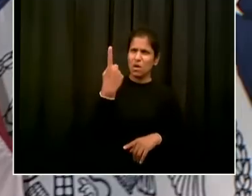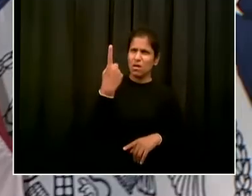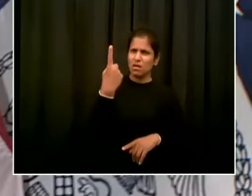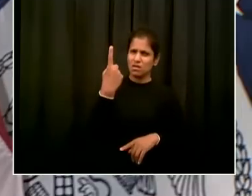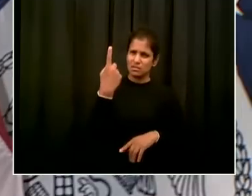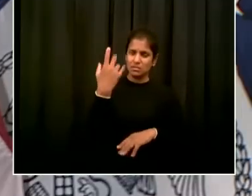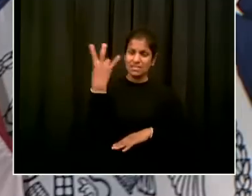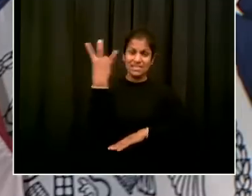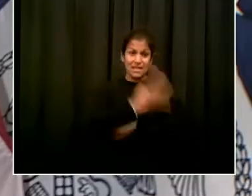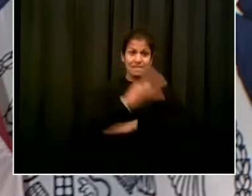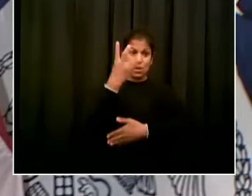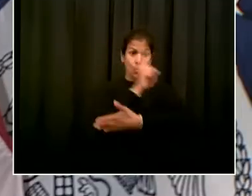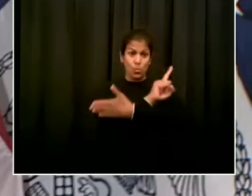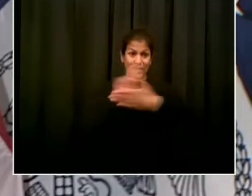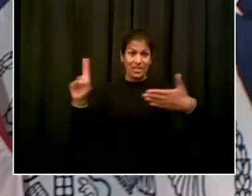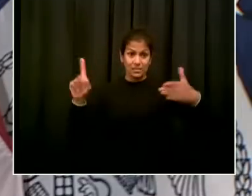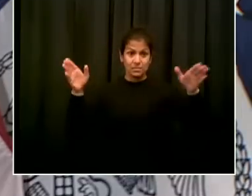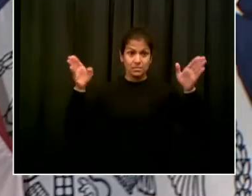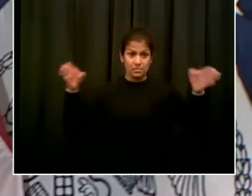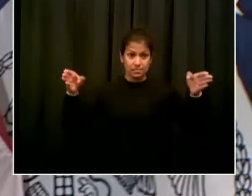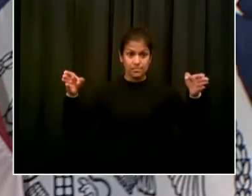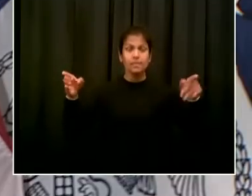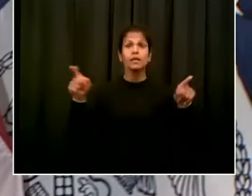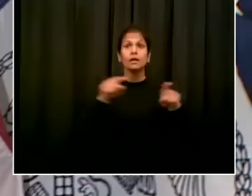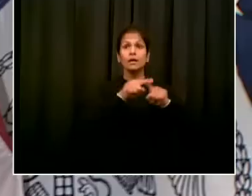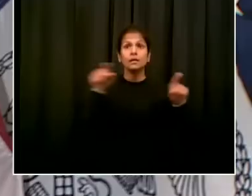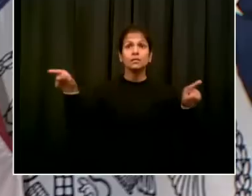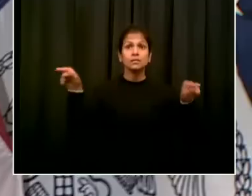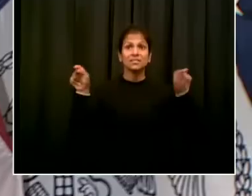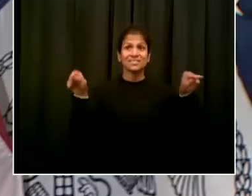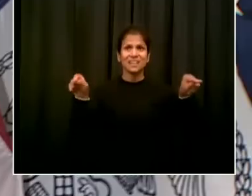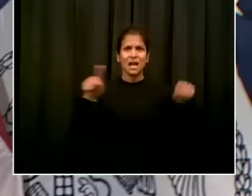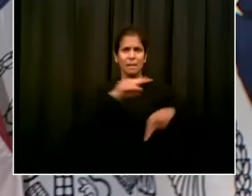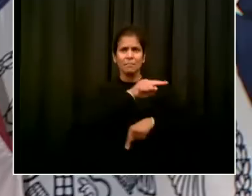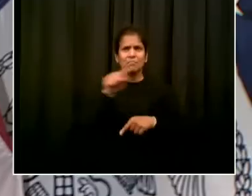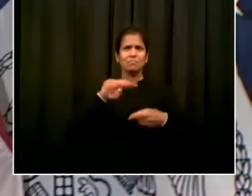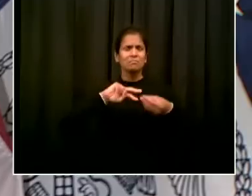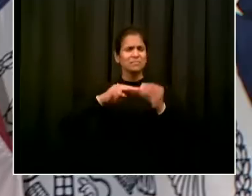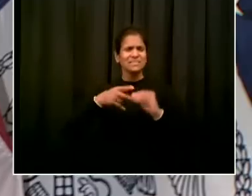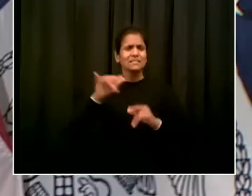GOING TO HIT THAT LINE. DOES THAT TRIGGER ANYTHING